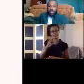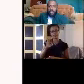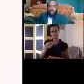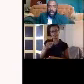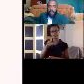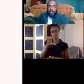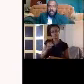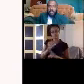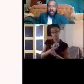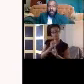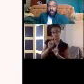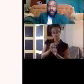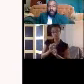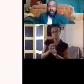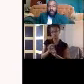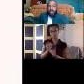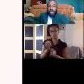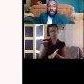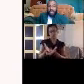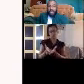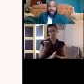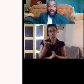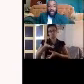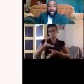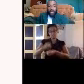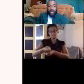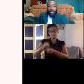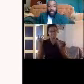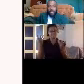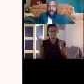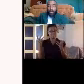about that. So we do have a couple more. Yeah, go ahead